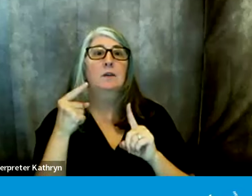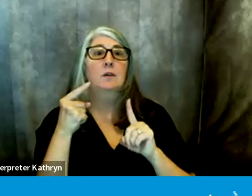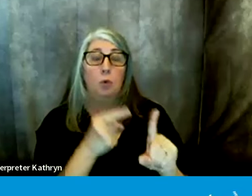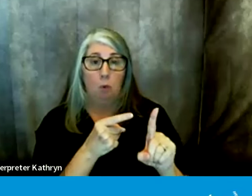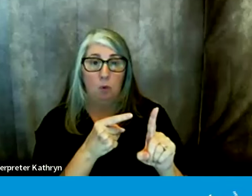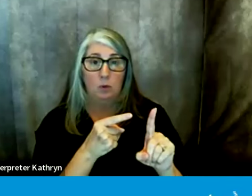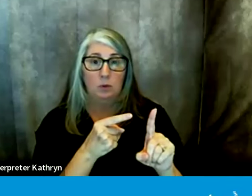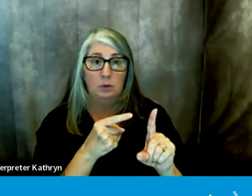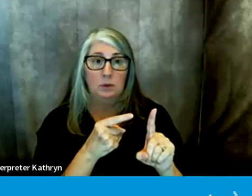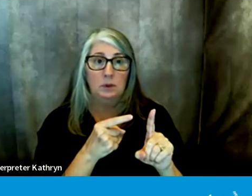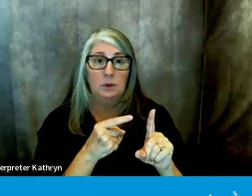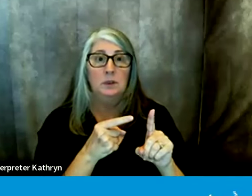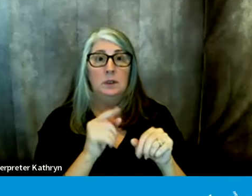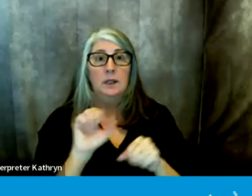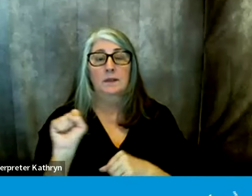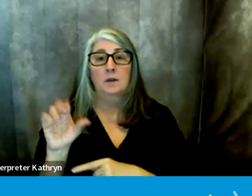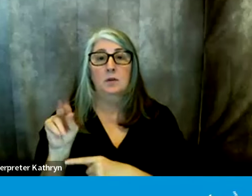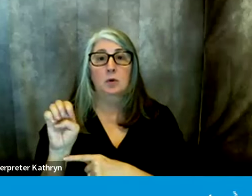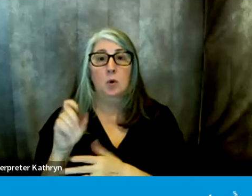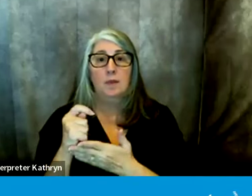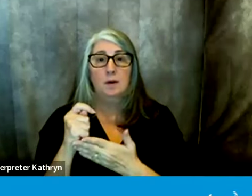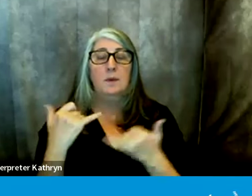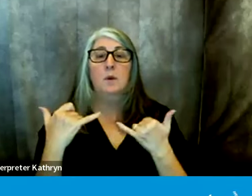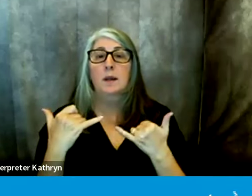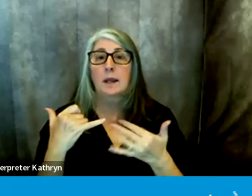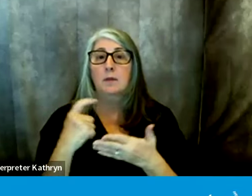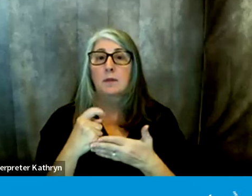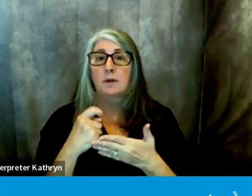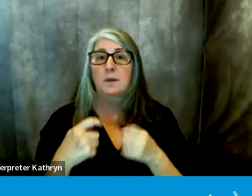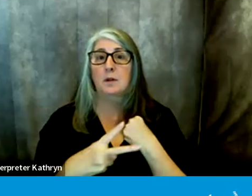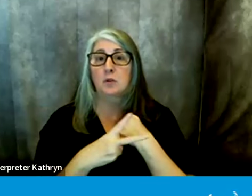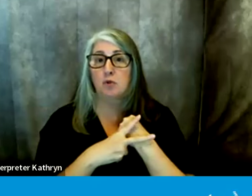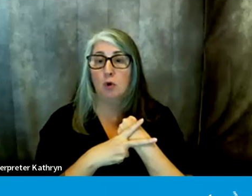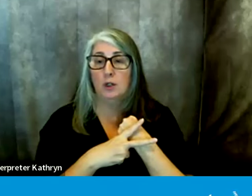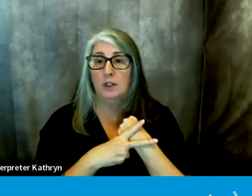for the SCONE therapy. Currently, the focus is on storage, restoration of sensation,